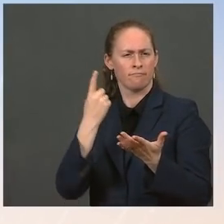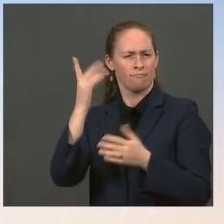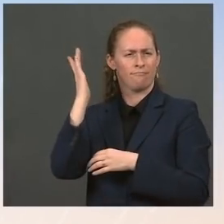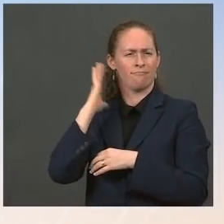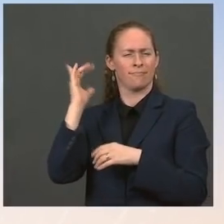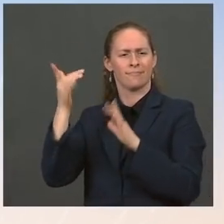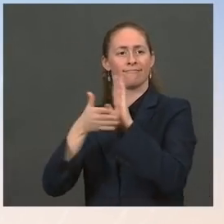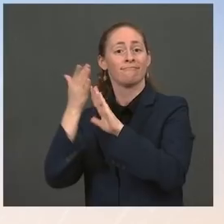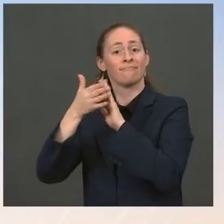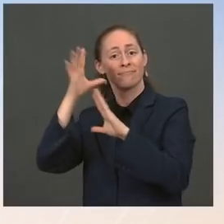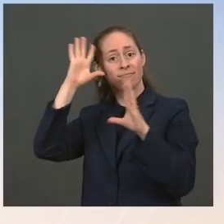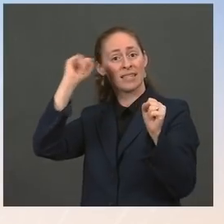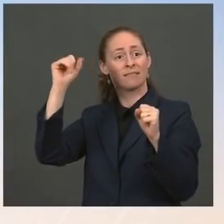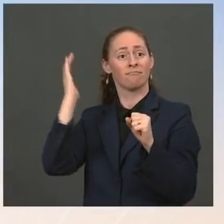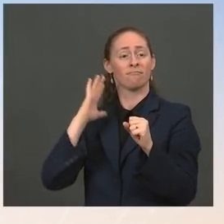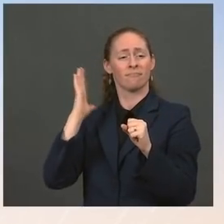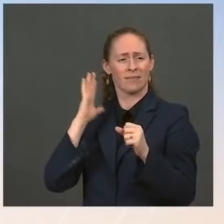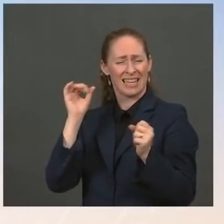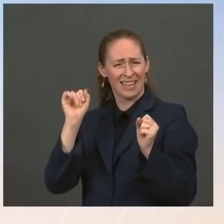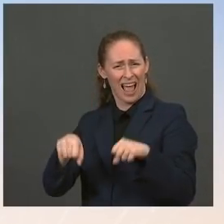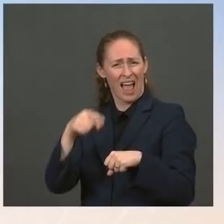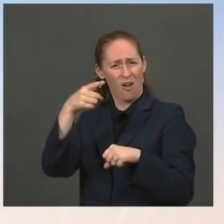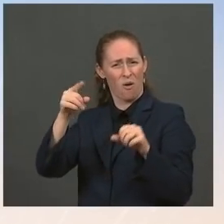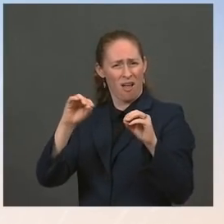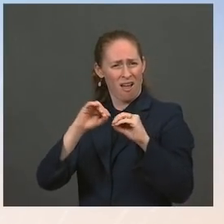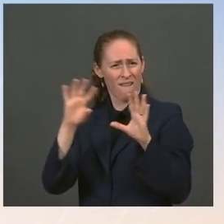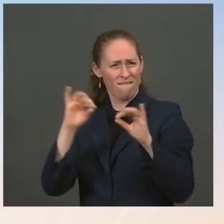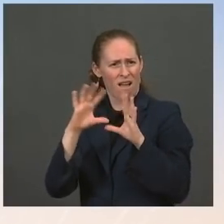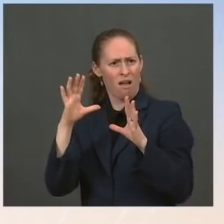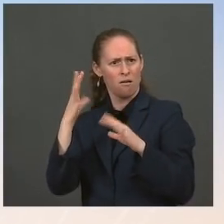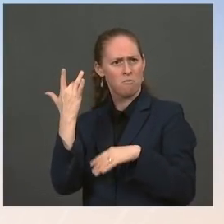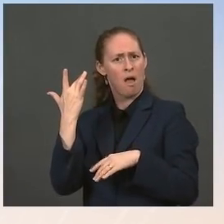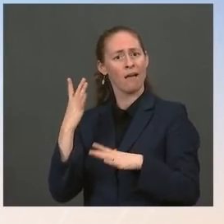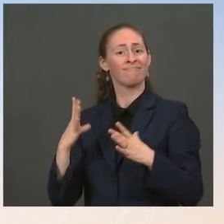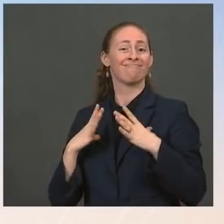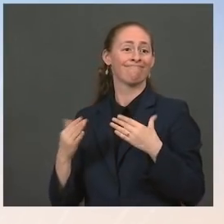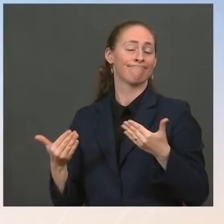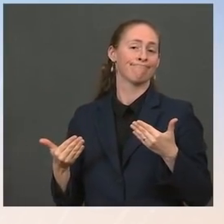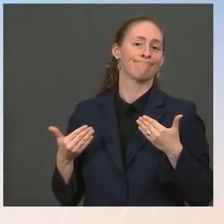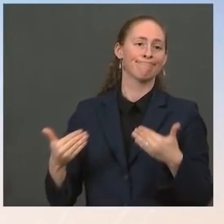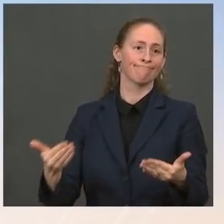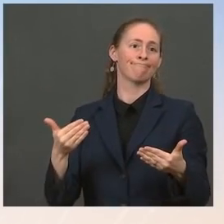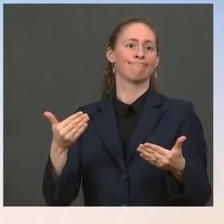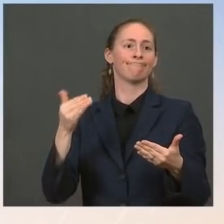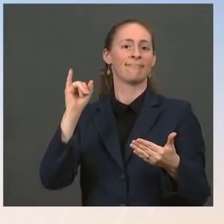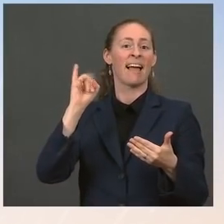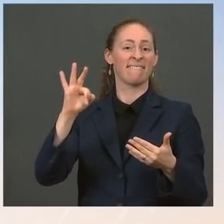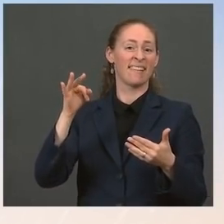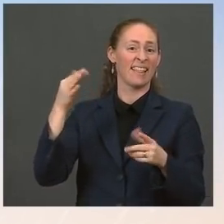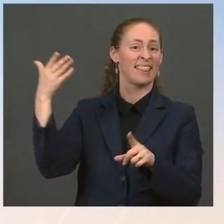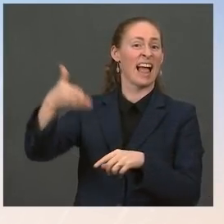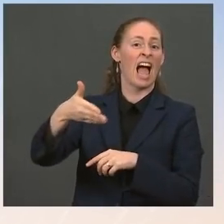So, can you explain why it is he's saying that he would sign this bill either way -- you know, with or without this language in it?